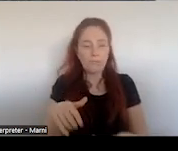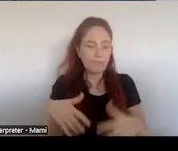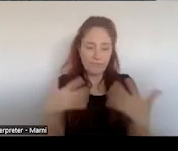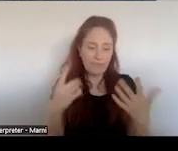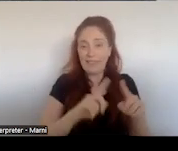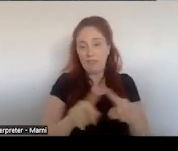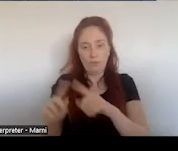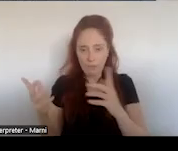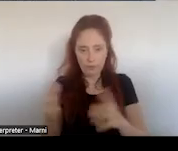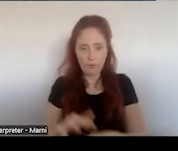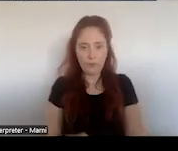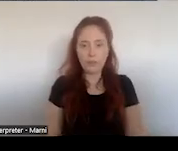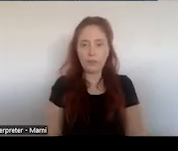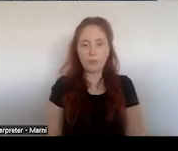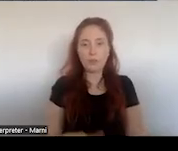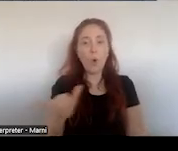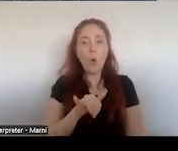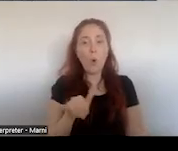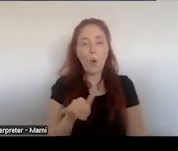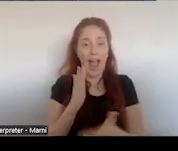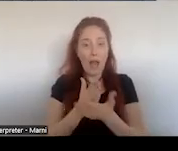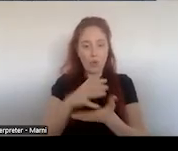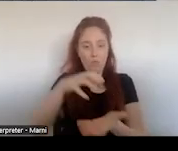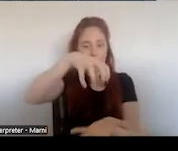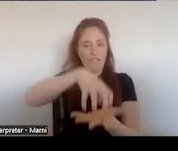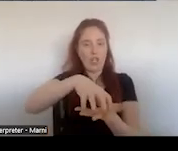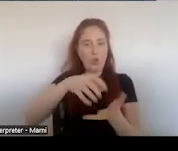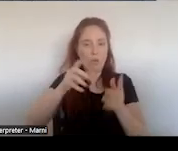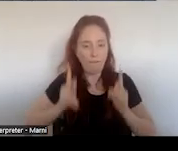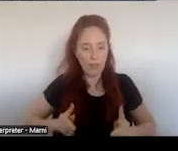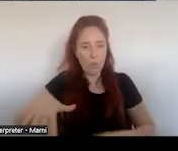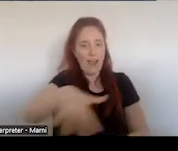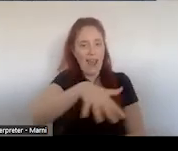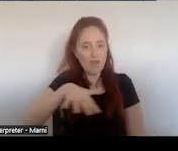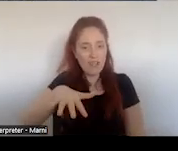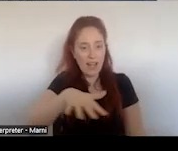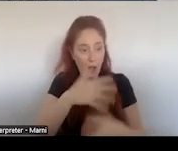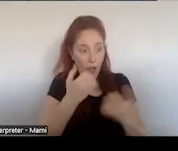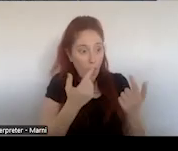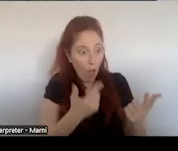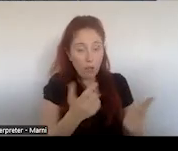even the physical spaces they take up. So we realised that solutions and engagement